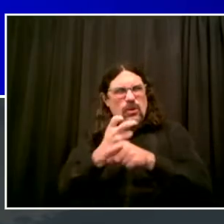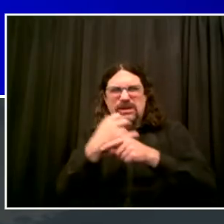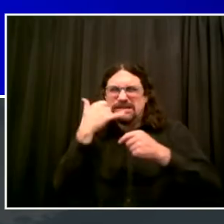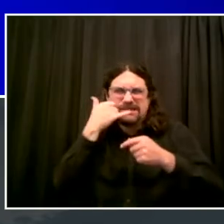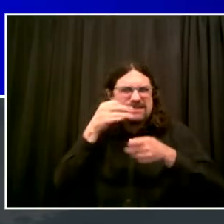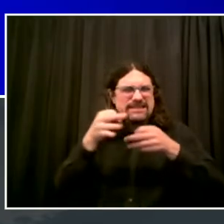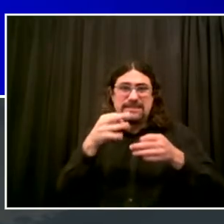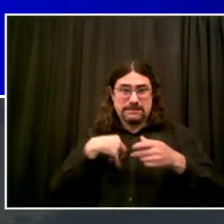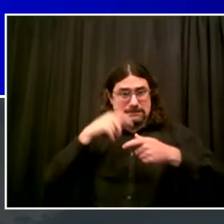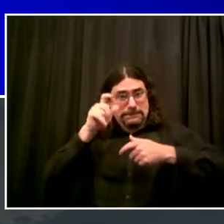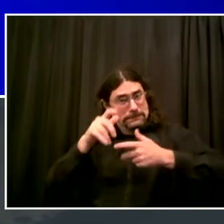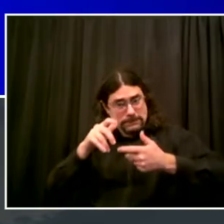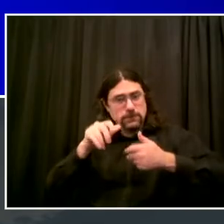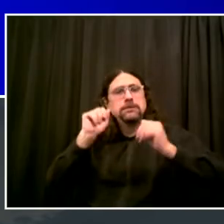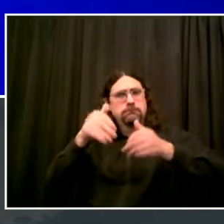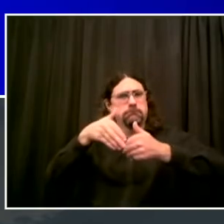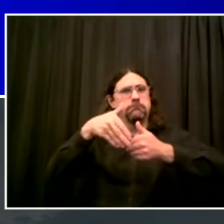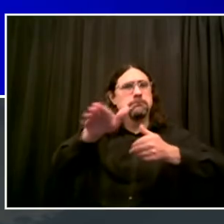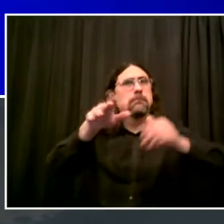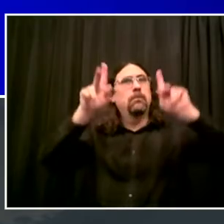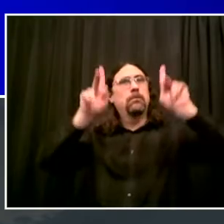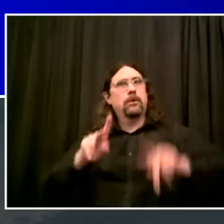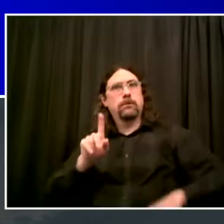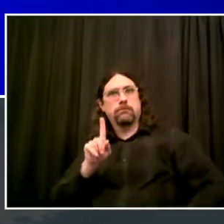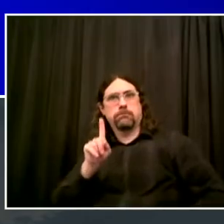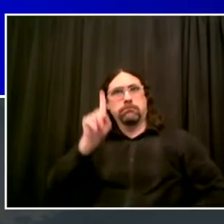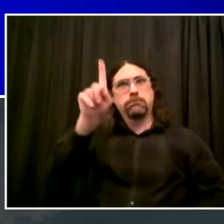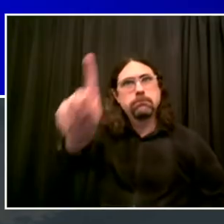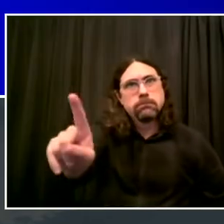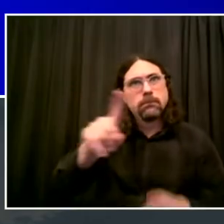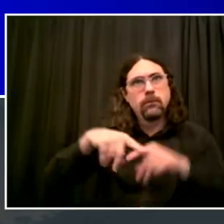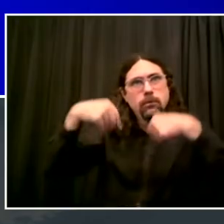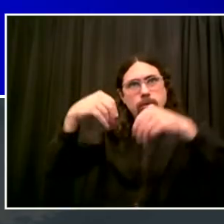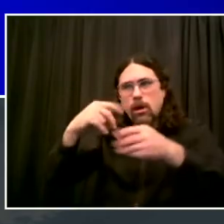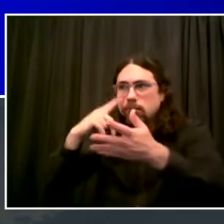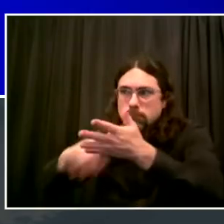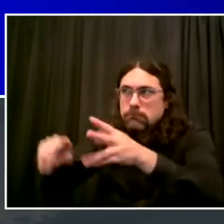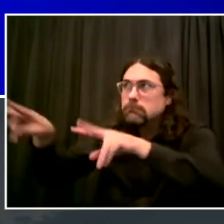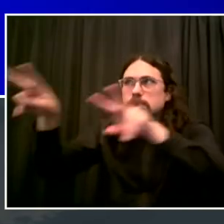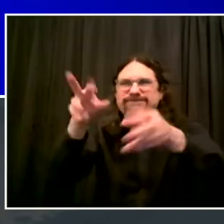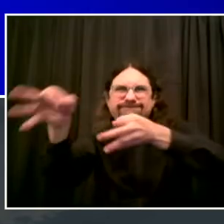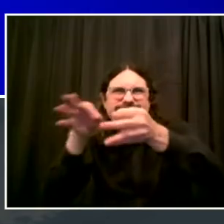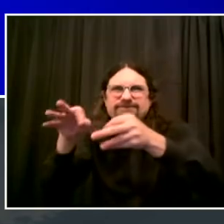WITH THEM COME UP WITH SOLUTIONS, LIKE